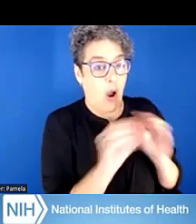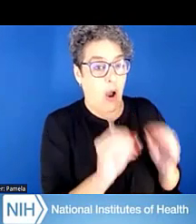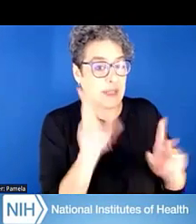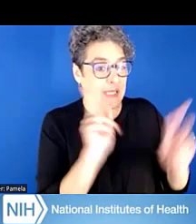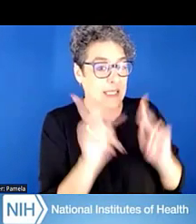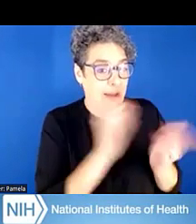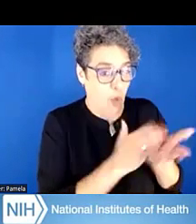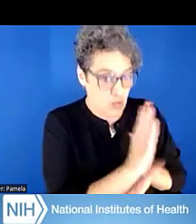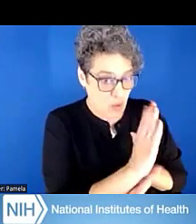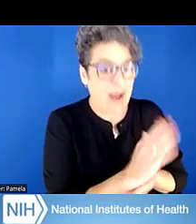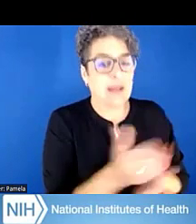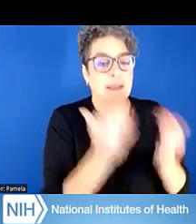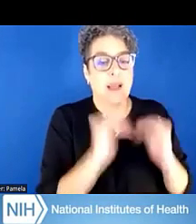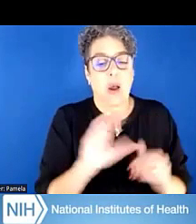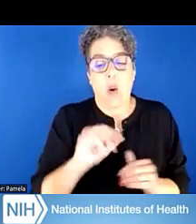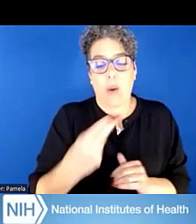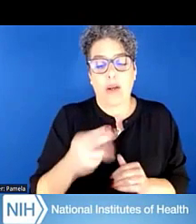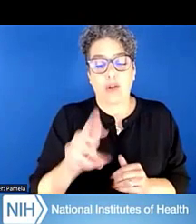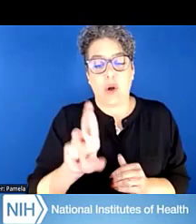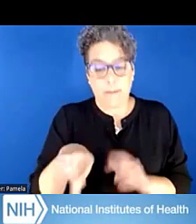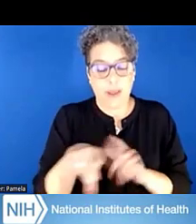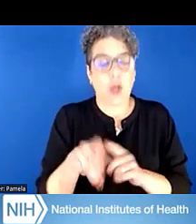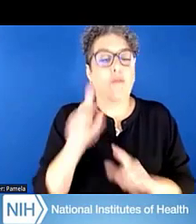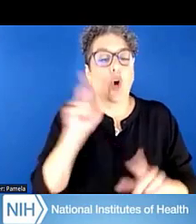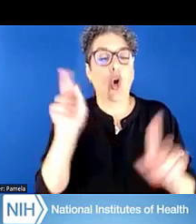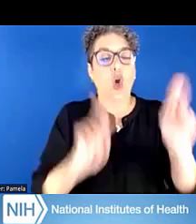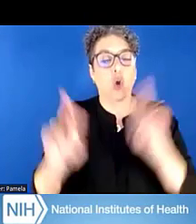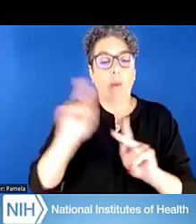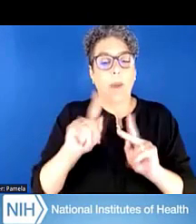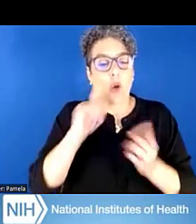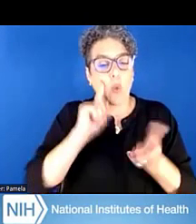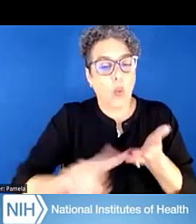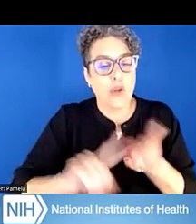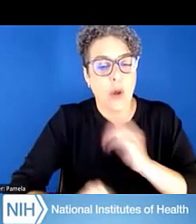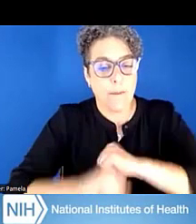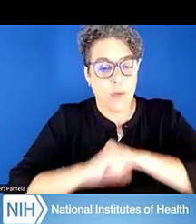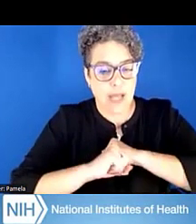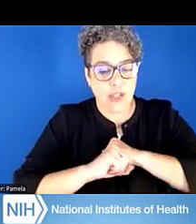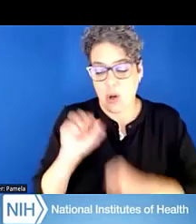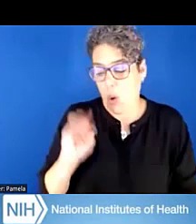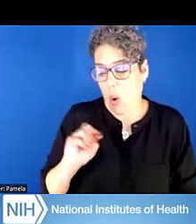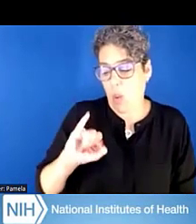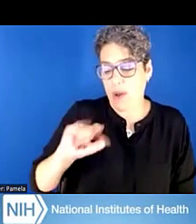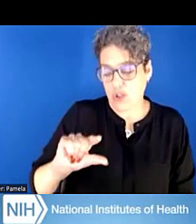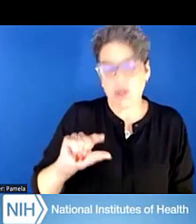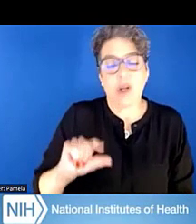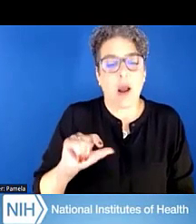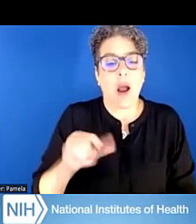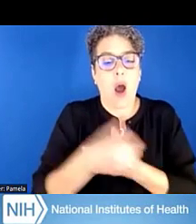and OHRP for human research protections and OIG, Office of the Inspector General.